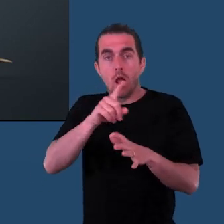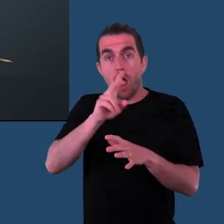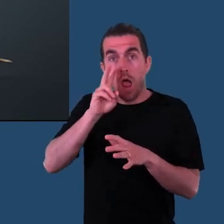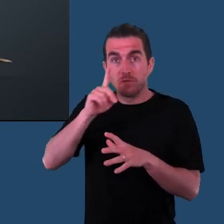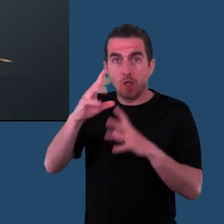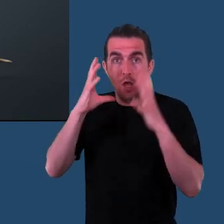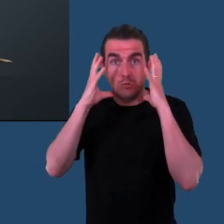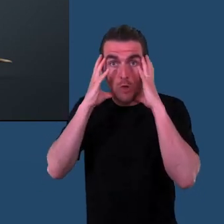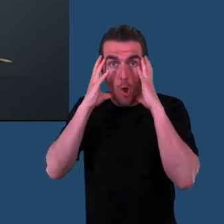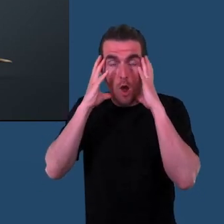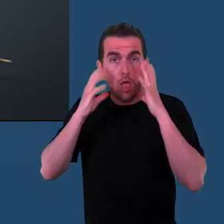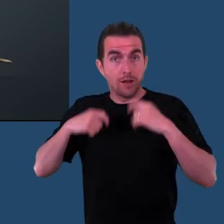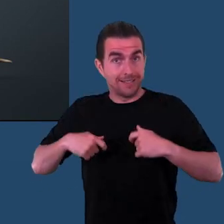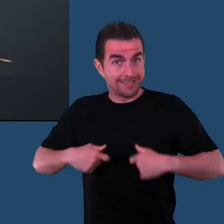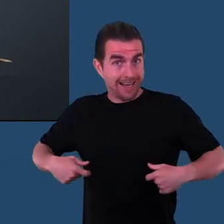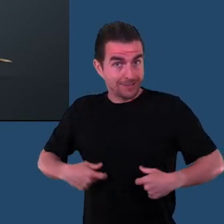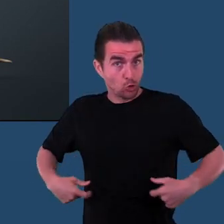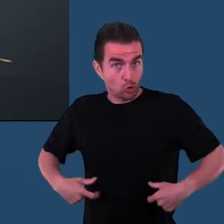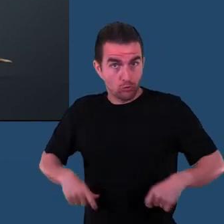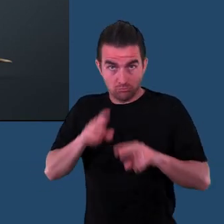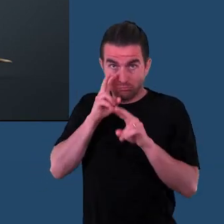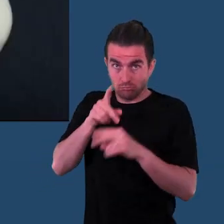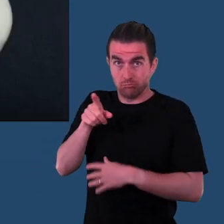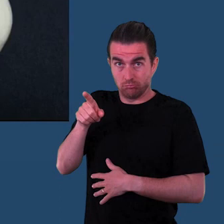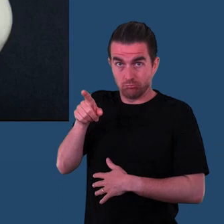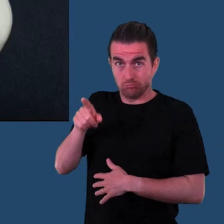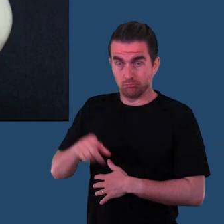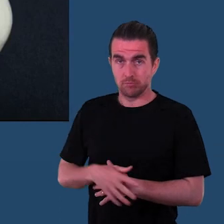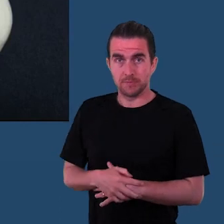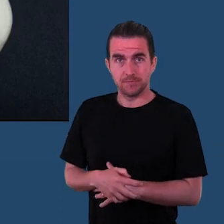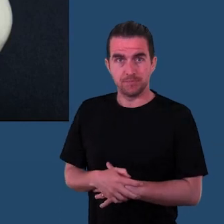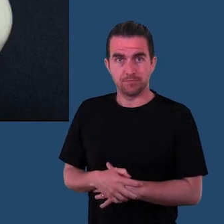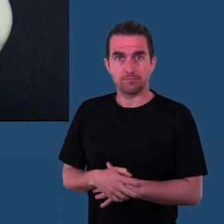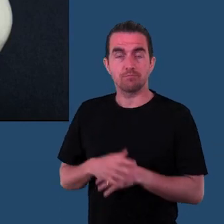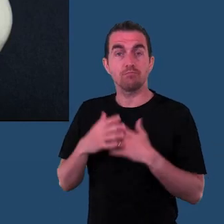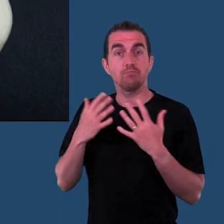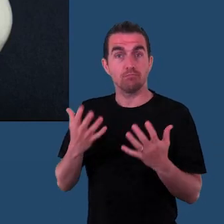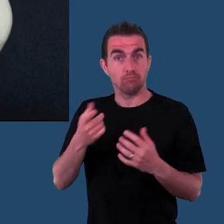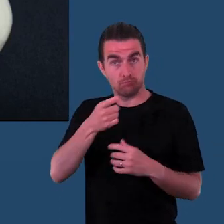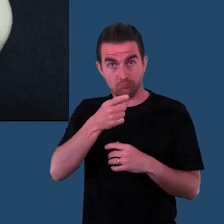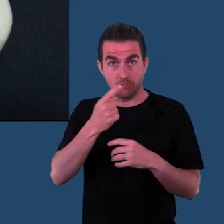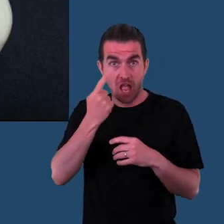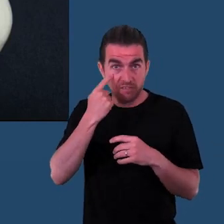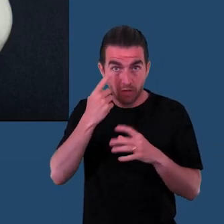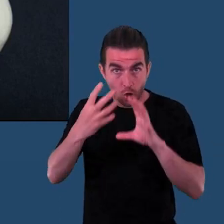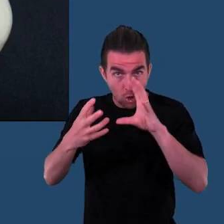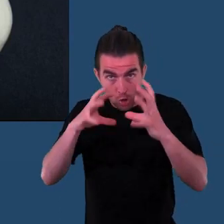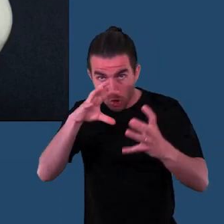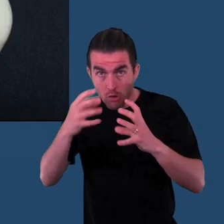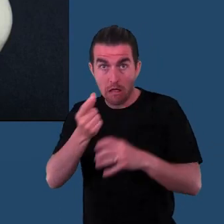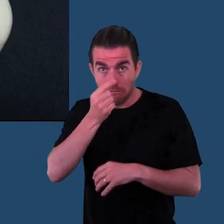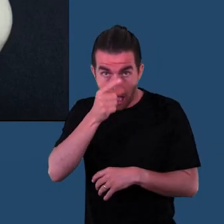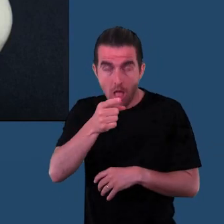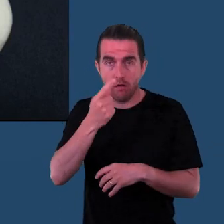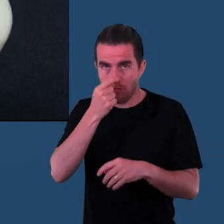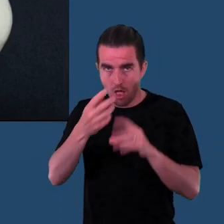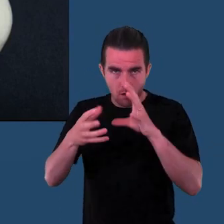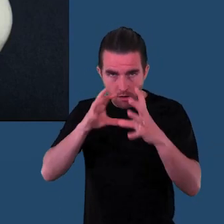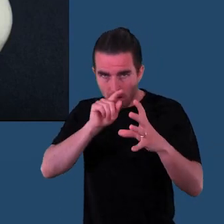if we look at the skull and skeletons. So basically, if at home, you feel along,